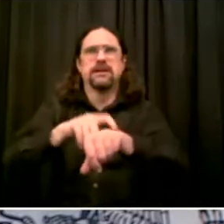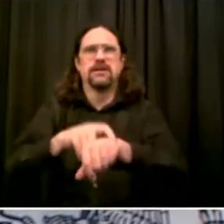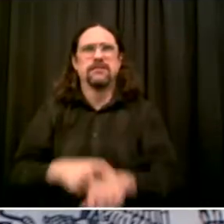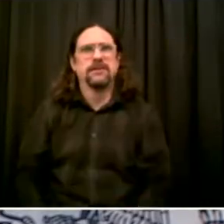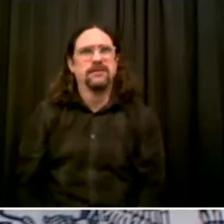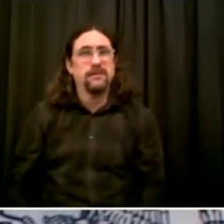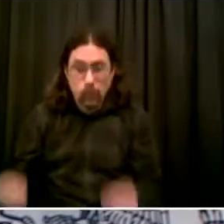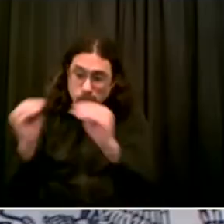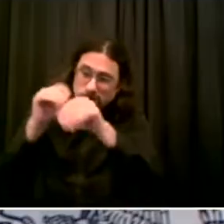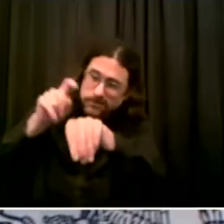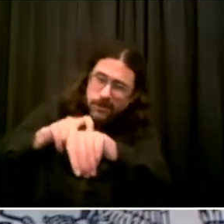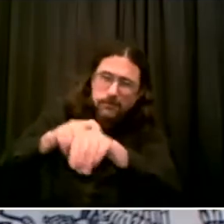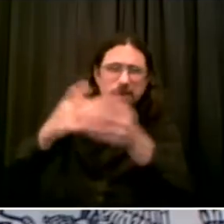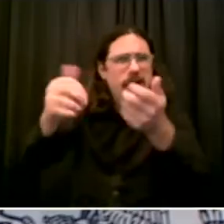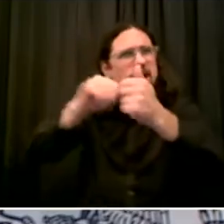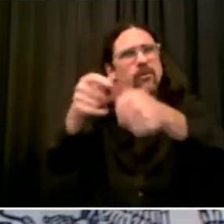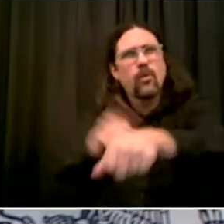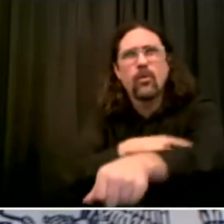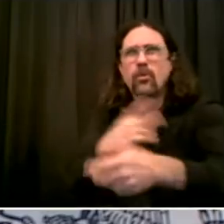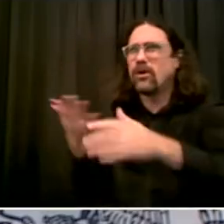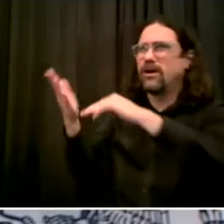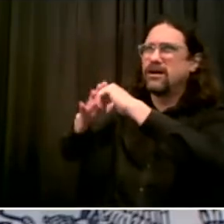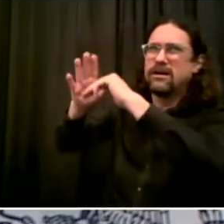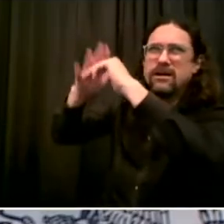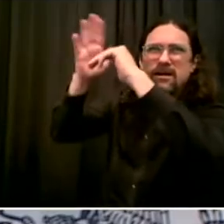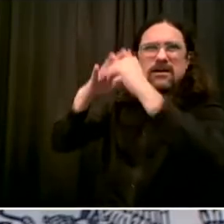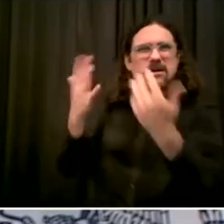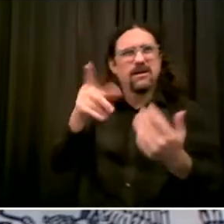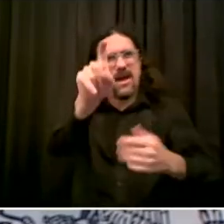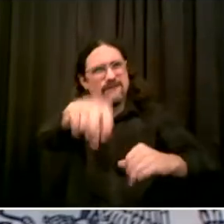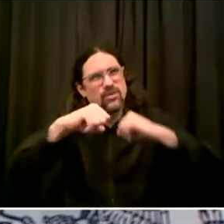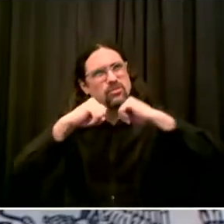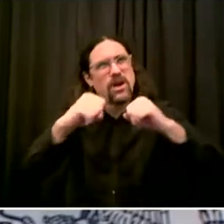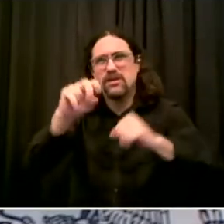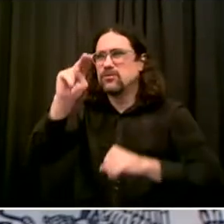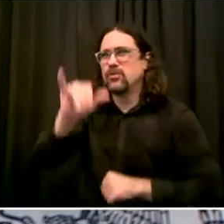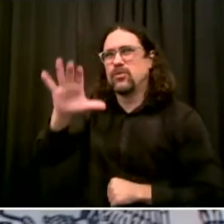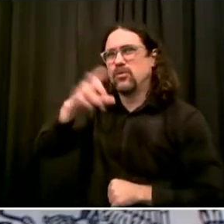TIME TO WORK. BUT THE NUMBERS ARE GOGIN UP. W HOS ITHAT KEEPING THE